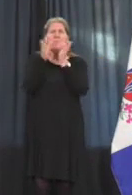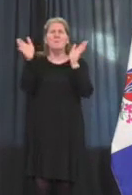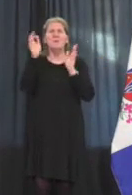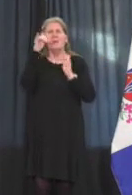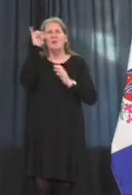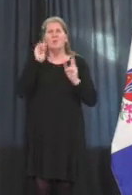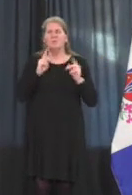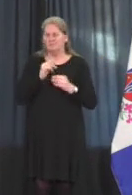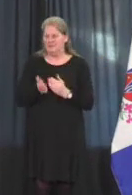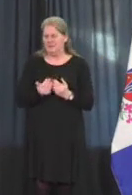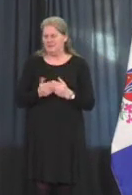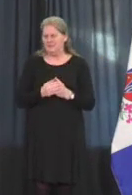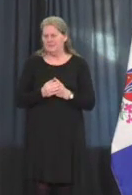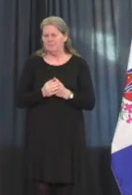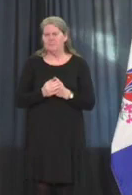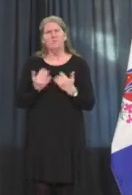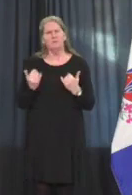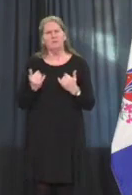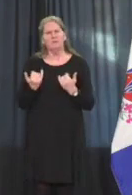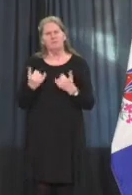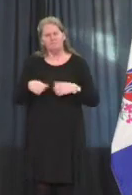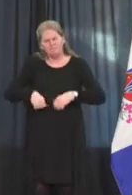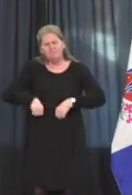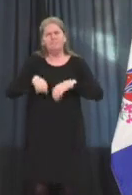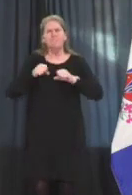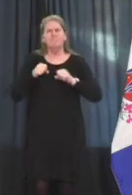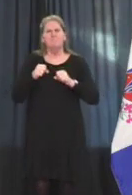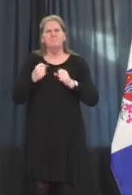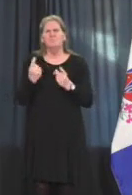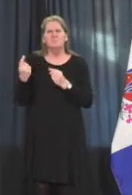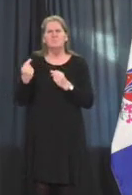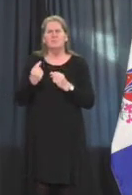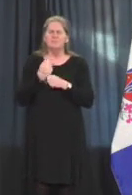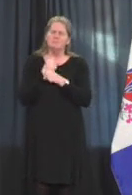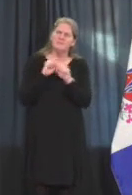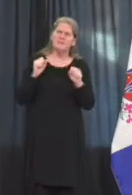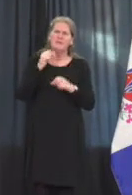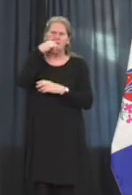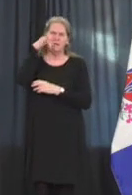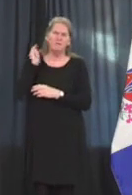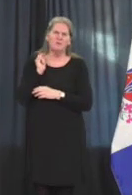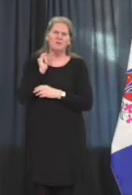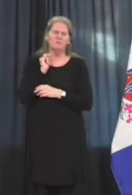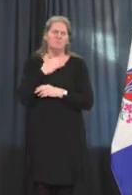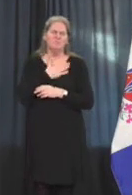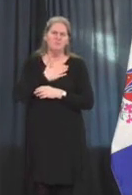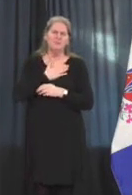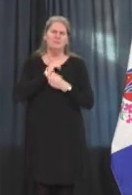WE'RE TAKING STEPS TO SAFEGUARD THE YUKON. AND WE'RE ASKING THAT EVERYONE BAND TOGETHER WHILE MAINTAINING